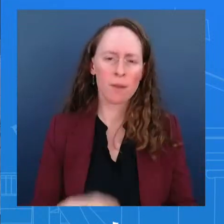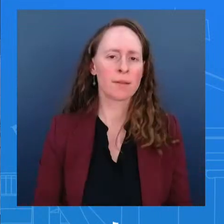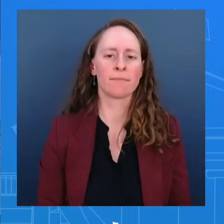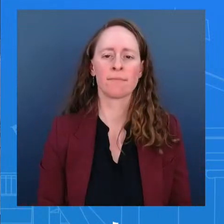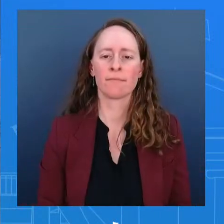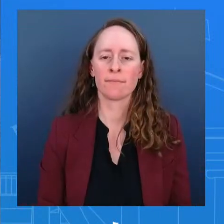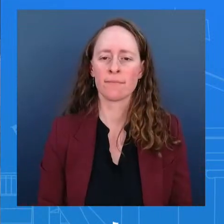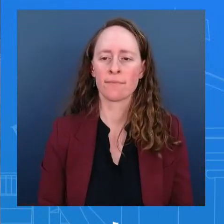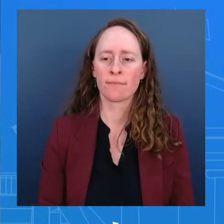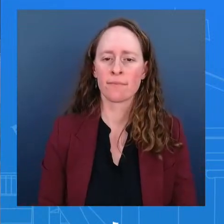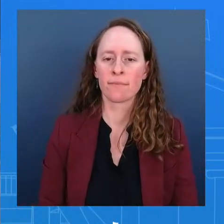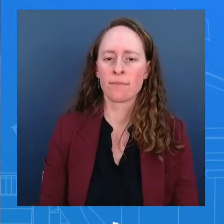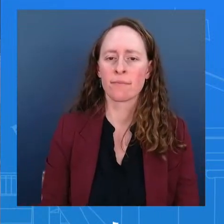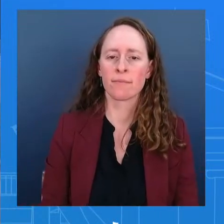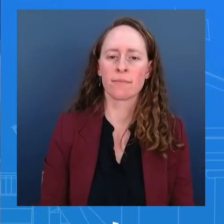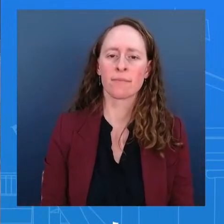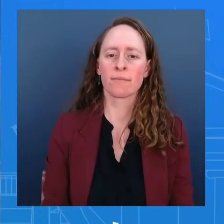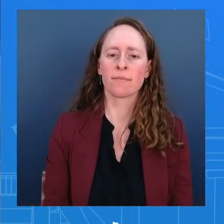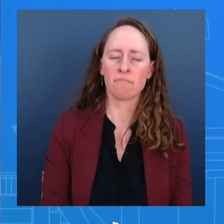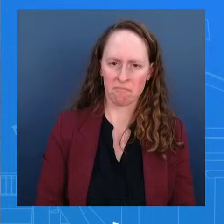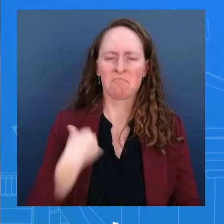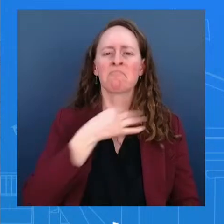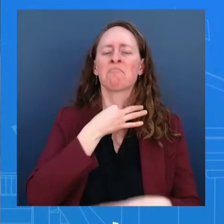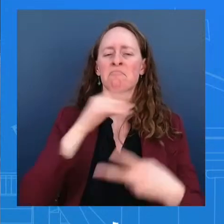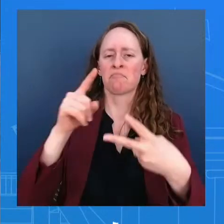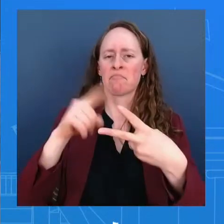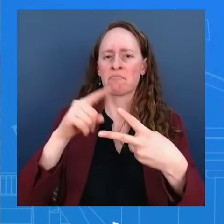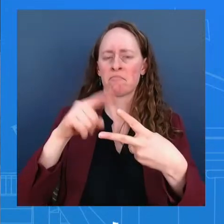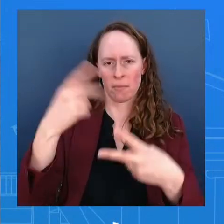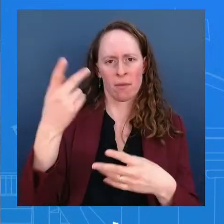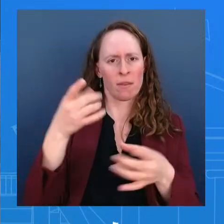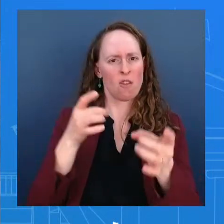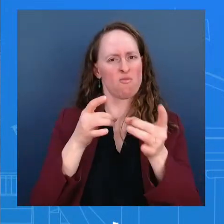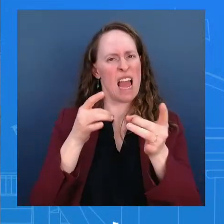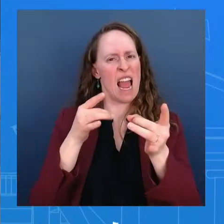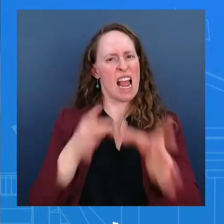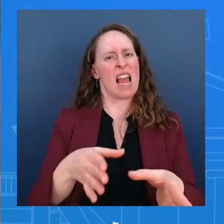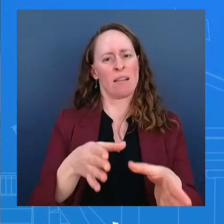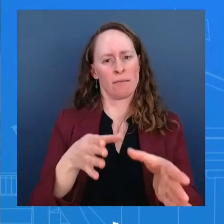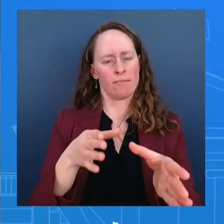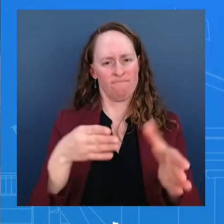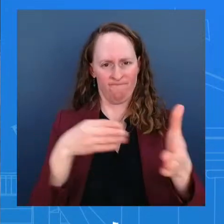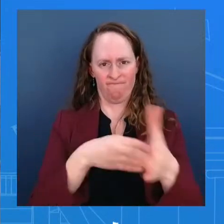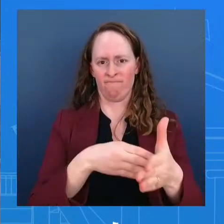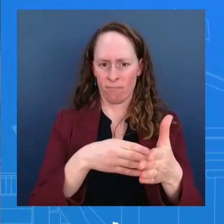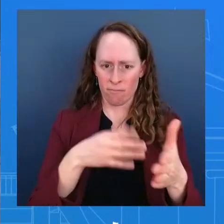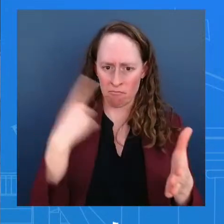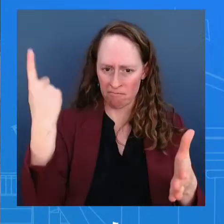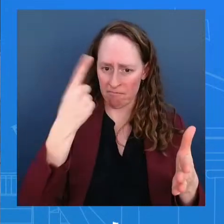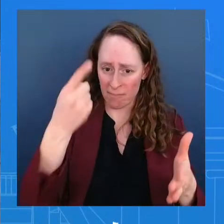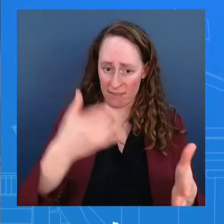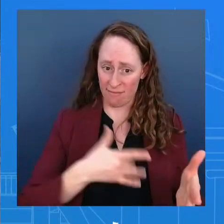where do you see hate going in the next couple of months, next couple of years,